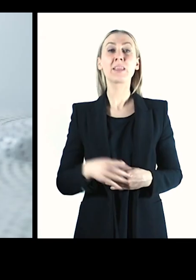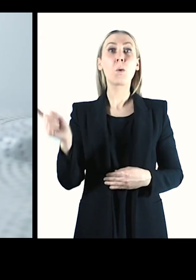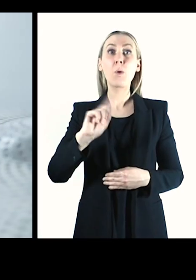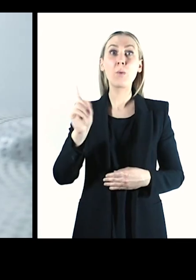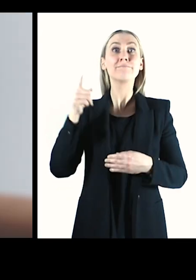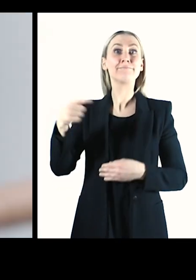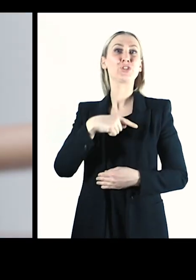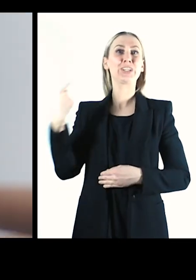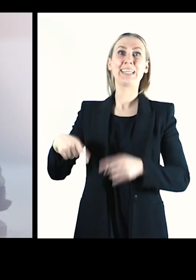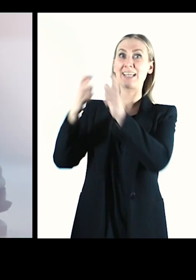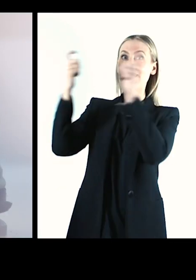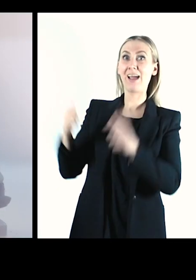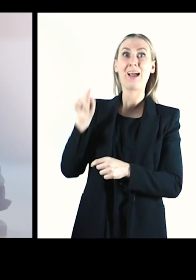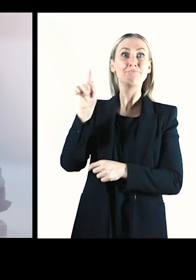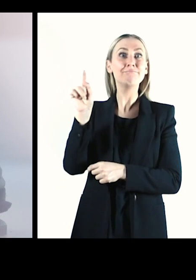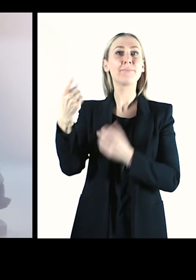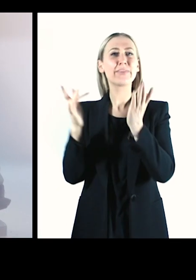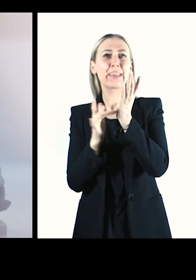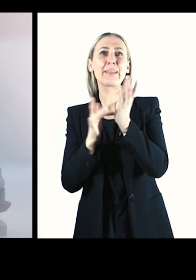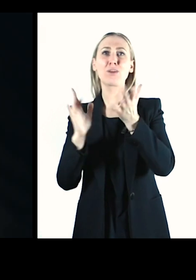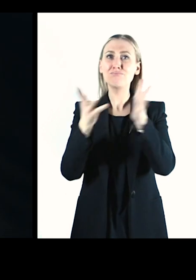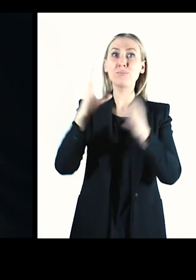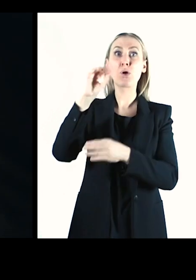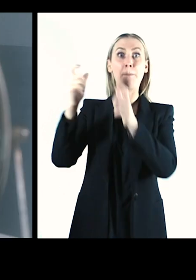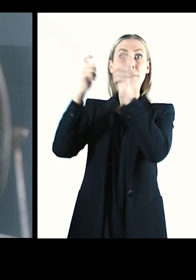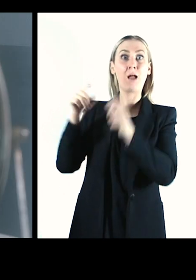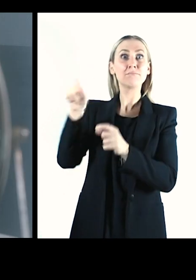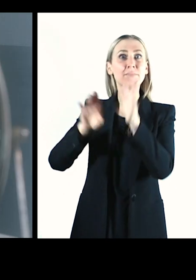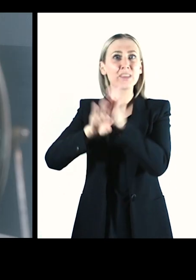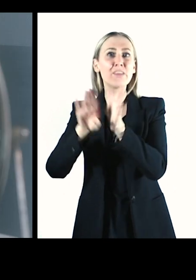Tencent Holdings is a technology and entertainment company from China that has developed MTGPA Haptics,